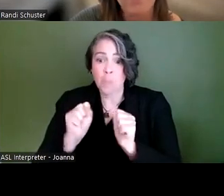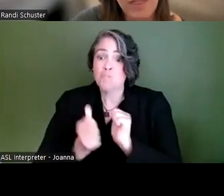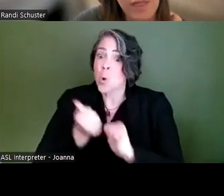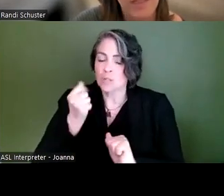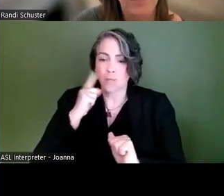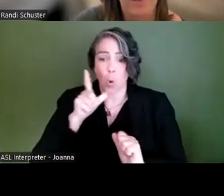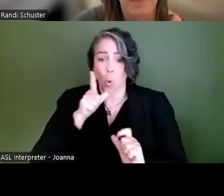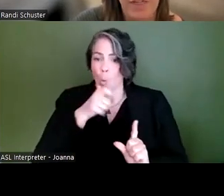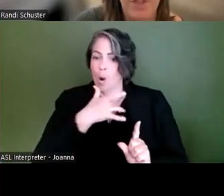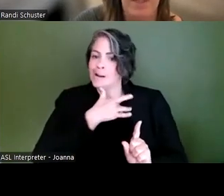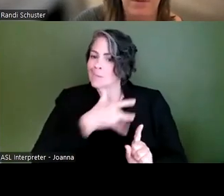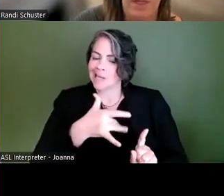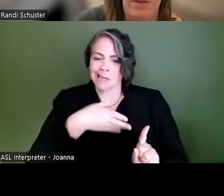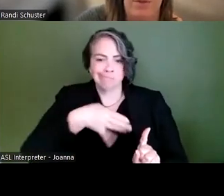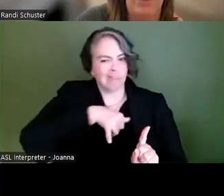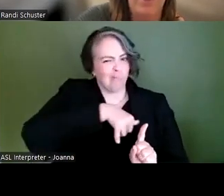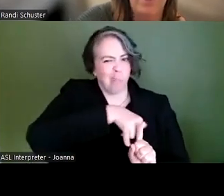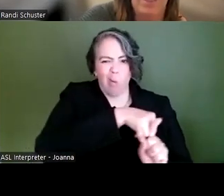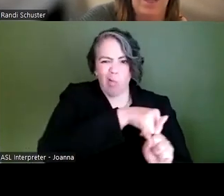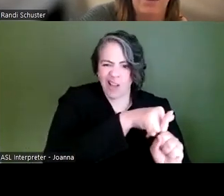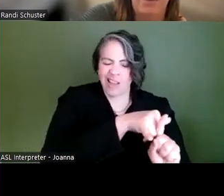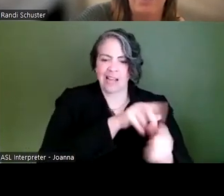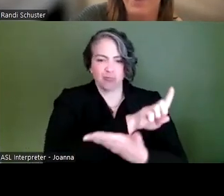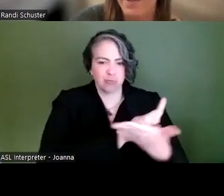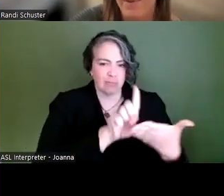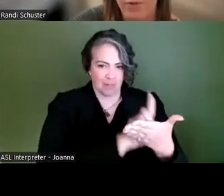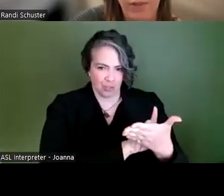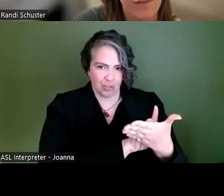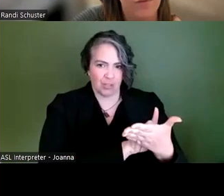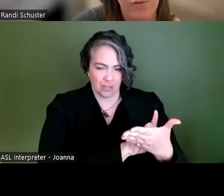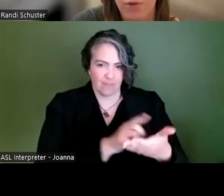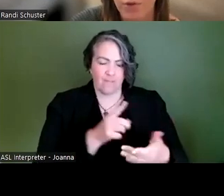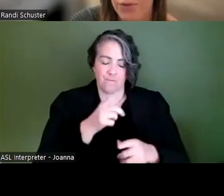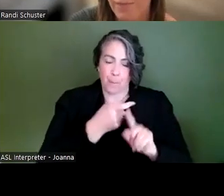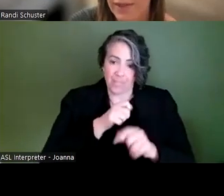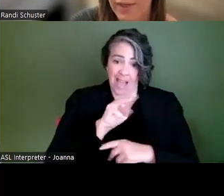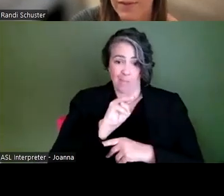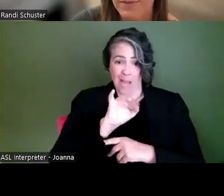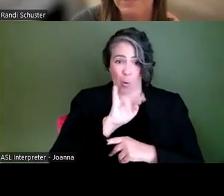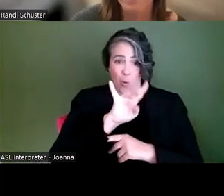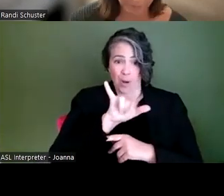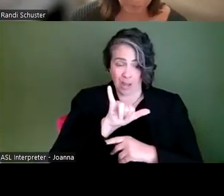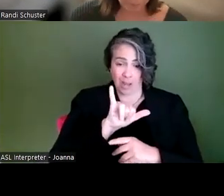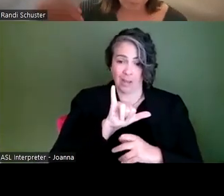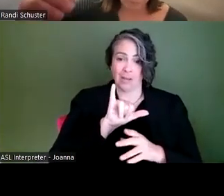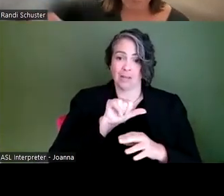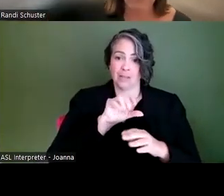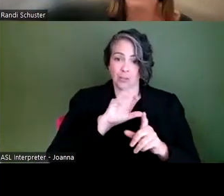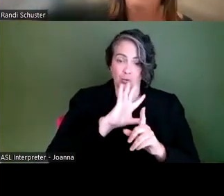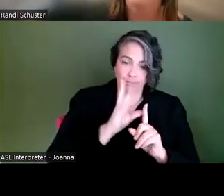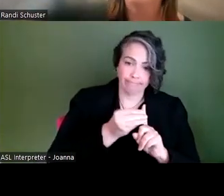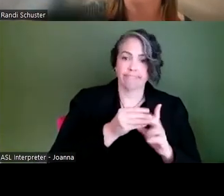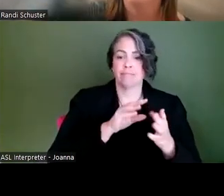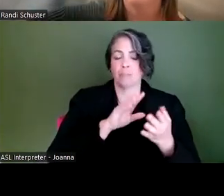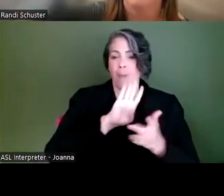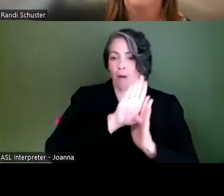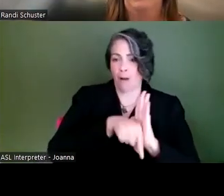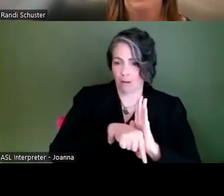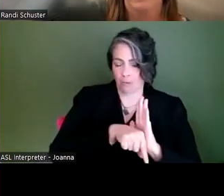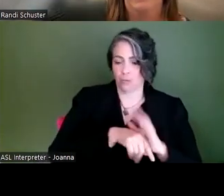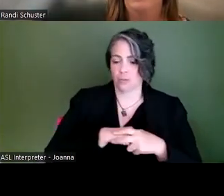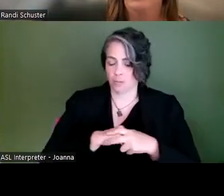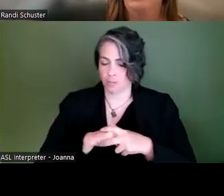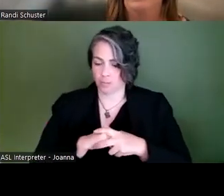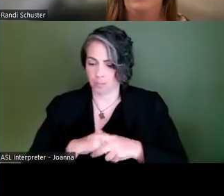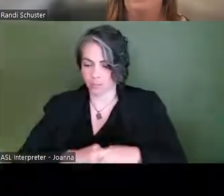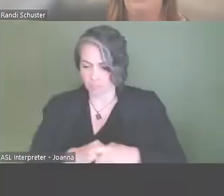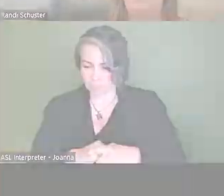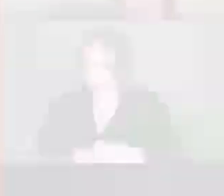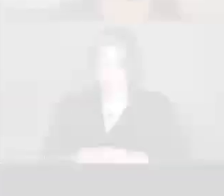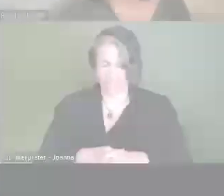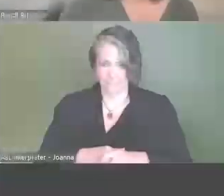bullying and discrimination, including those from various minoritized sociocultural backgrounds.